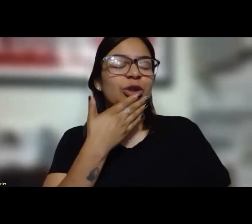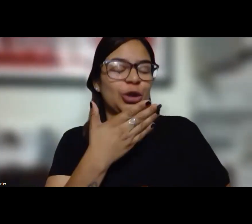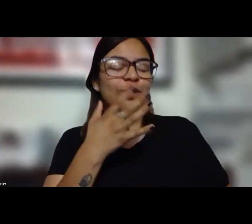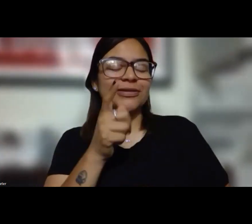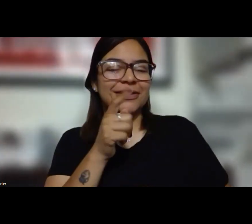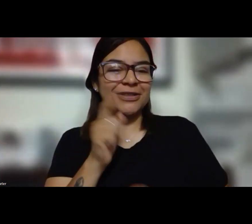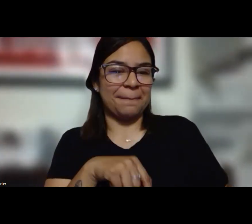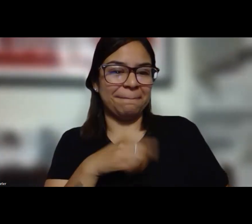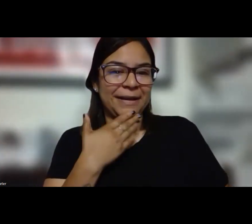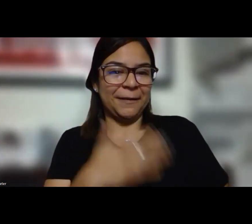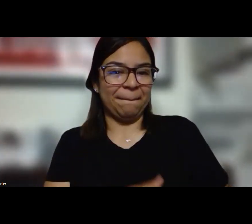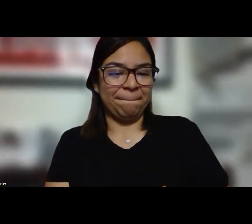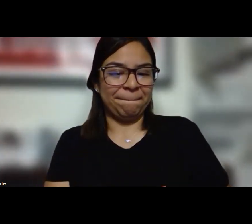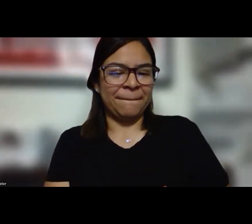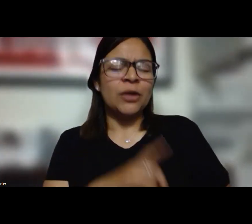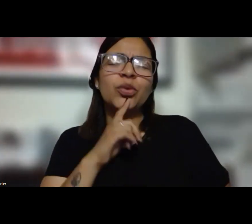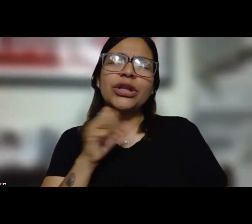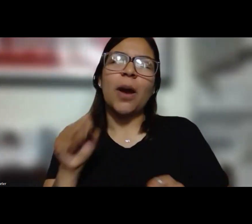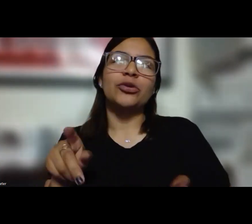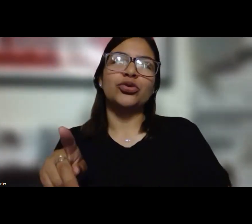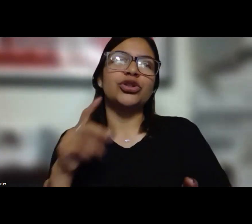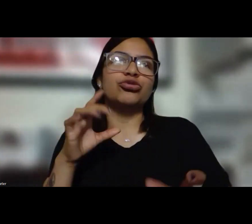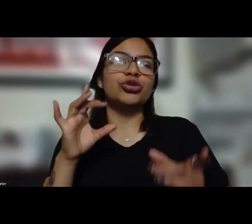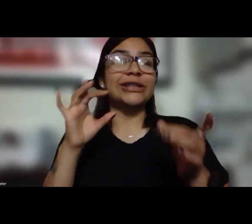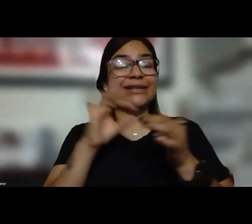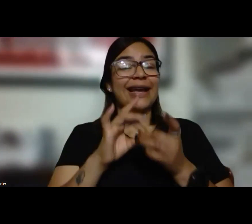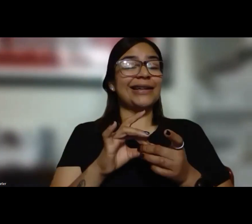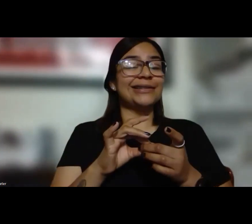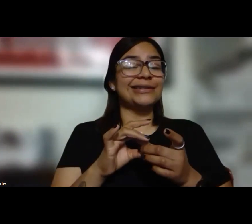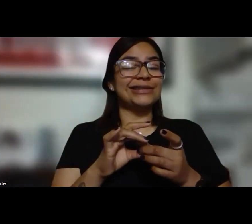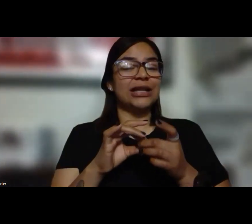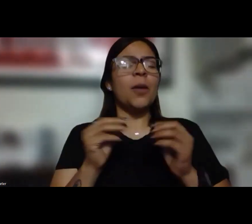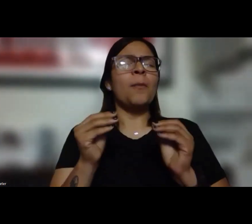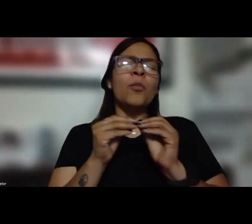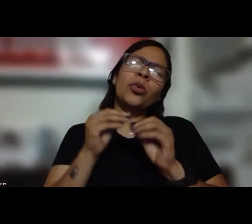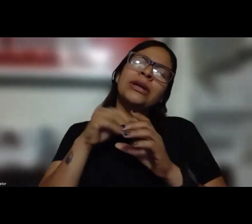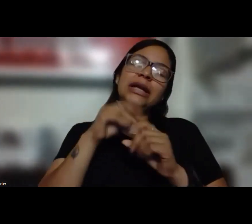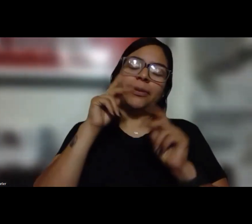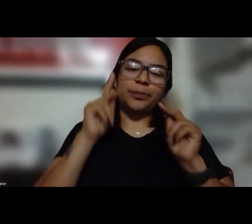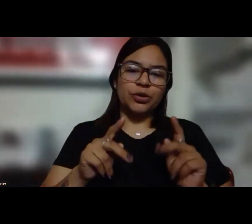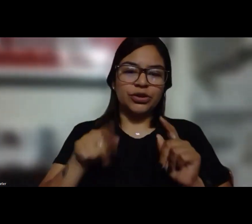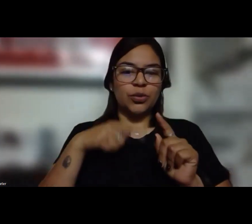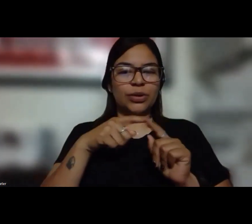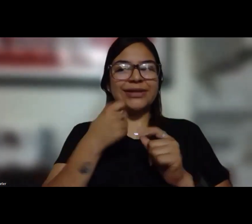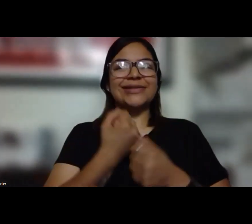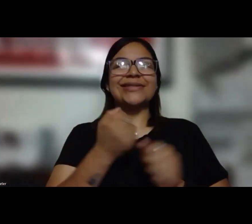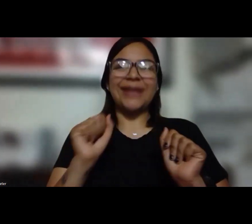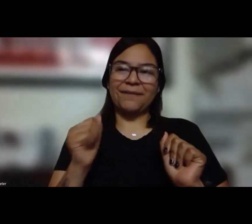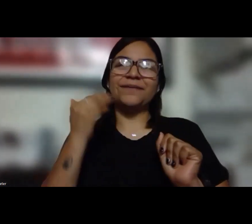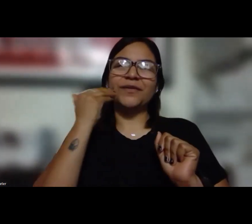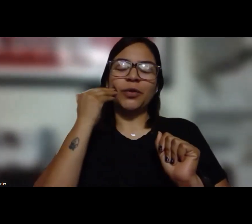just the opportunity to connect more in person when we can when it's safe when for those feel